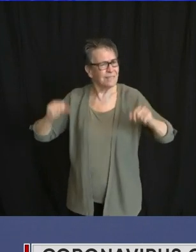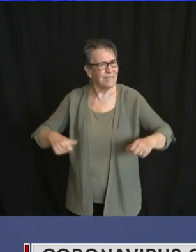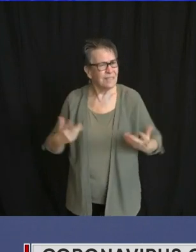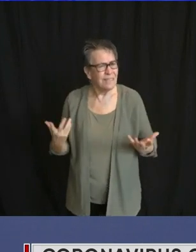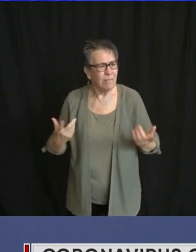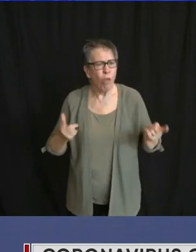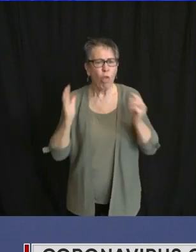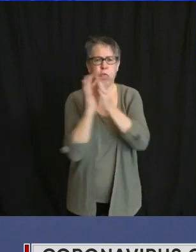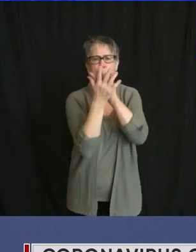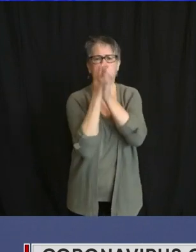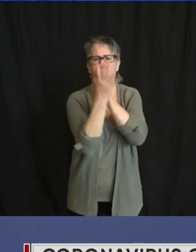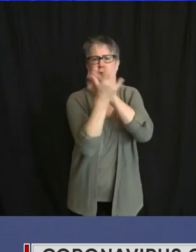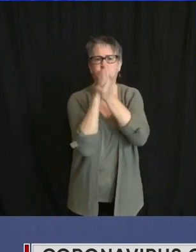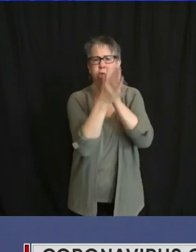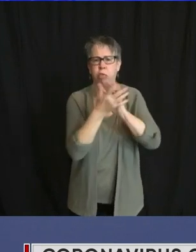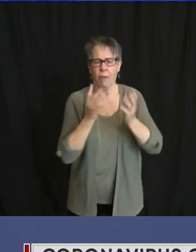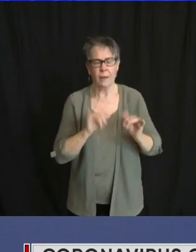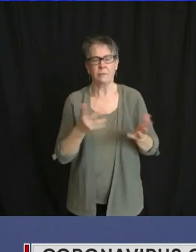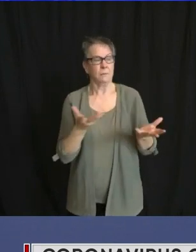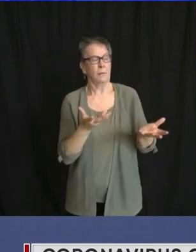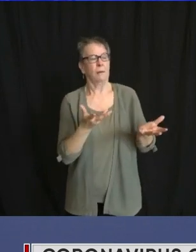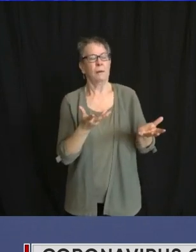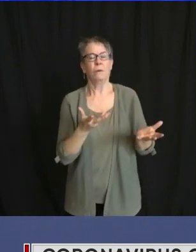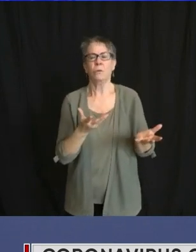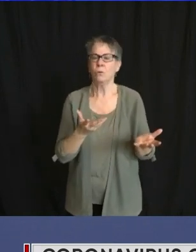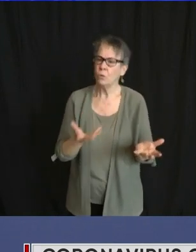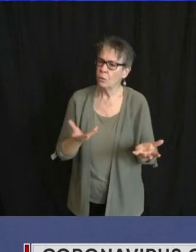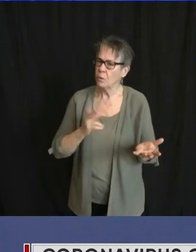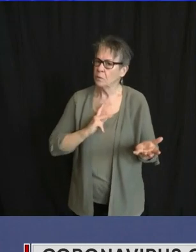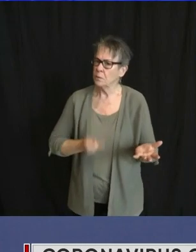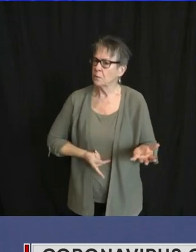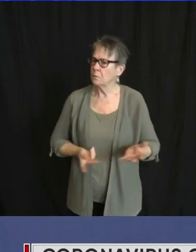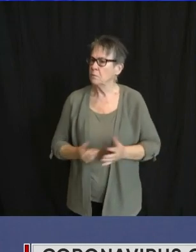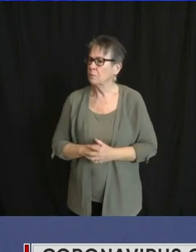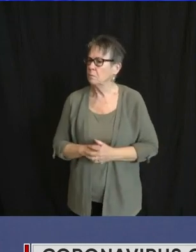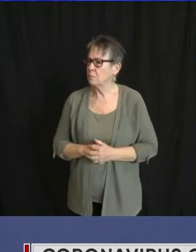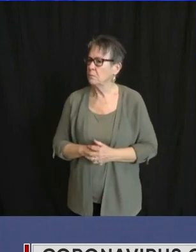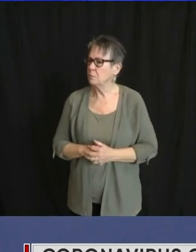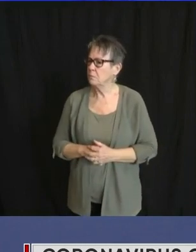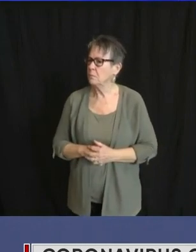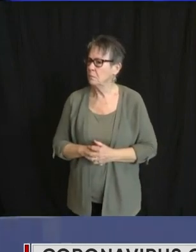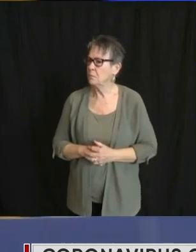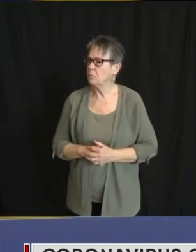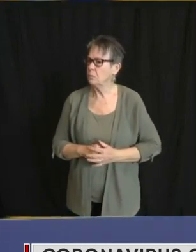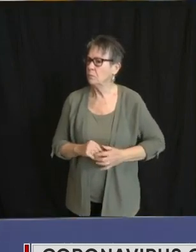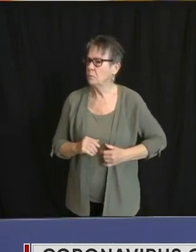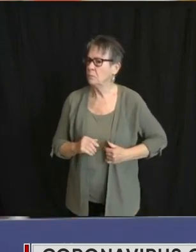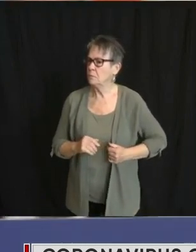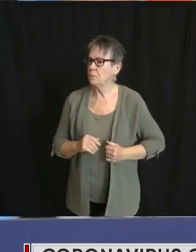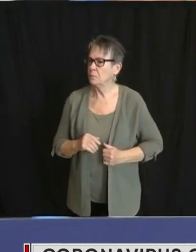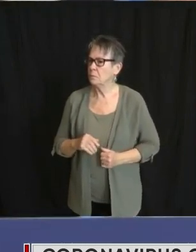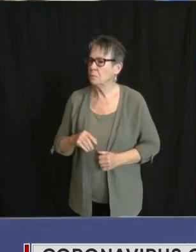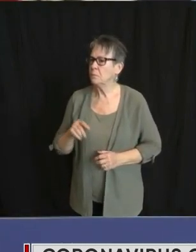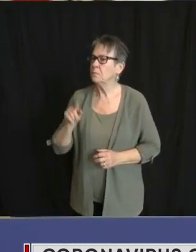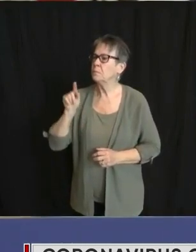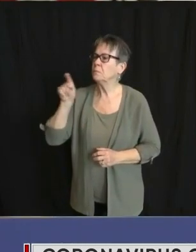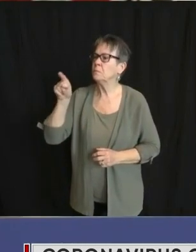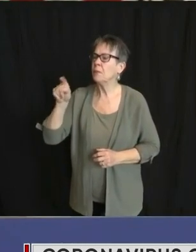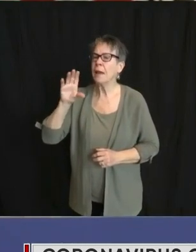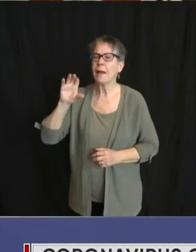FILED THROUGH THIS PROSECUTORS